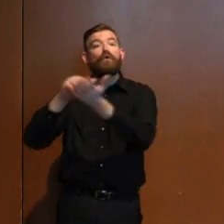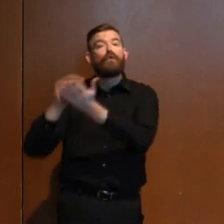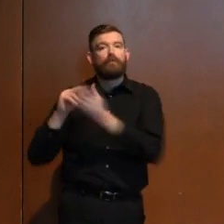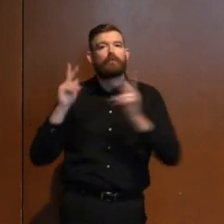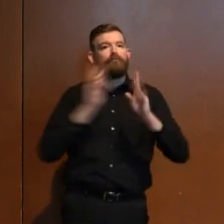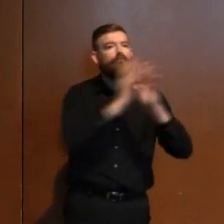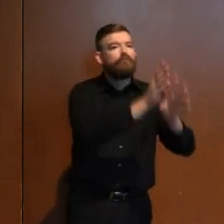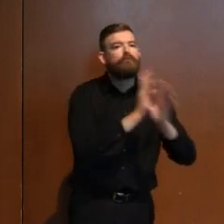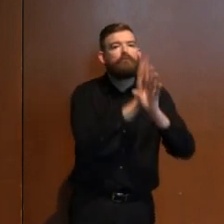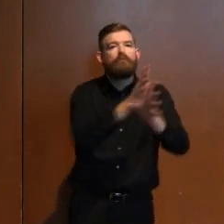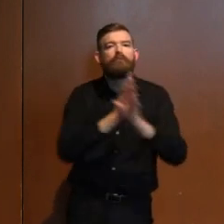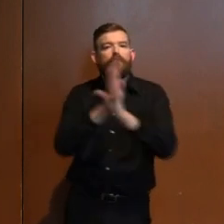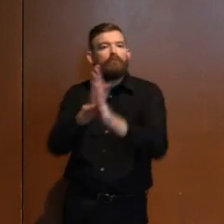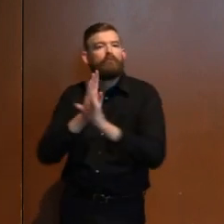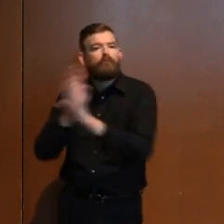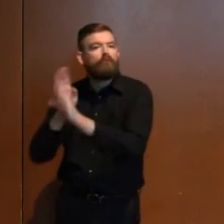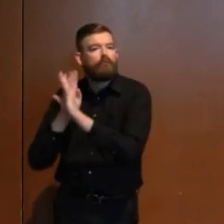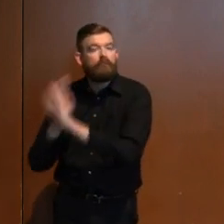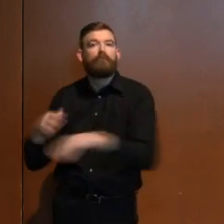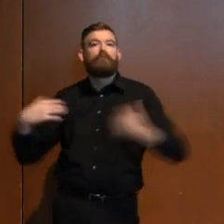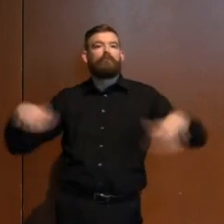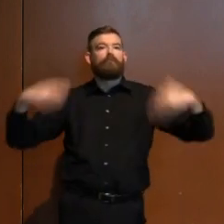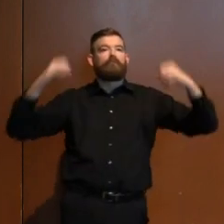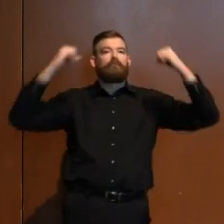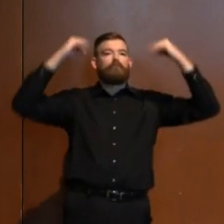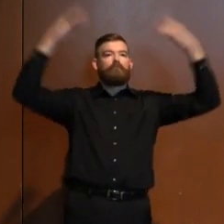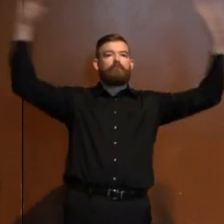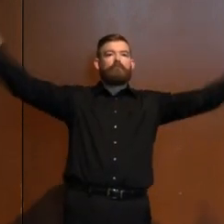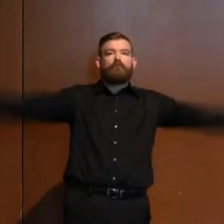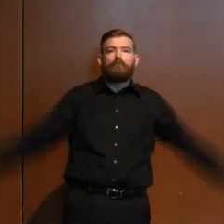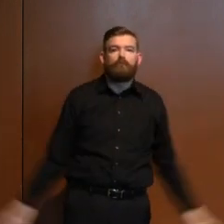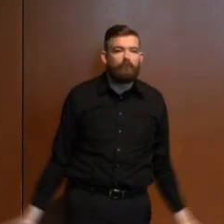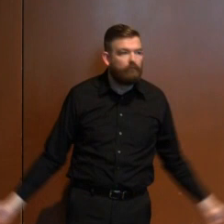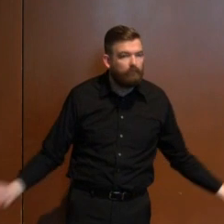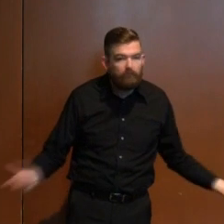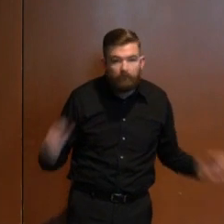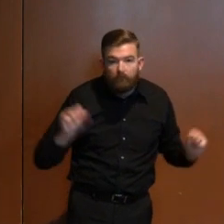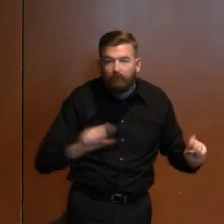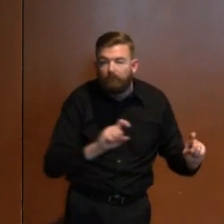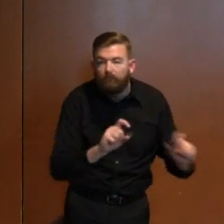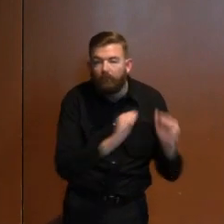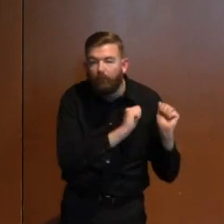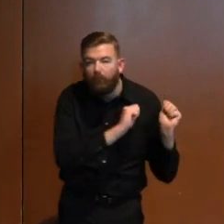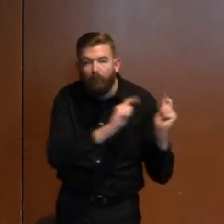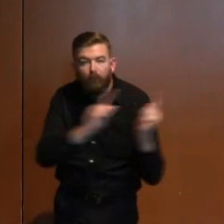SO AT ALL OF THESE SITES THERE'S MORE PEOPLE WHO WANT TO